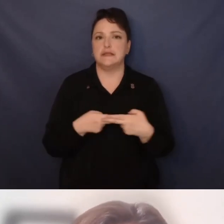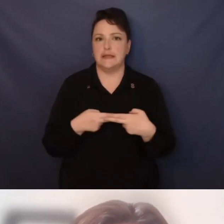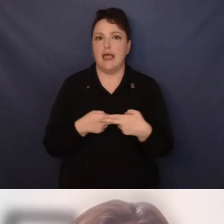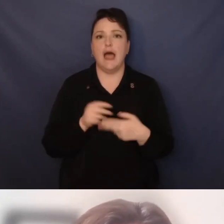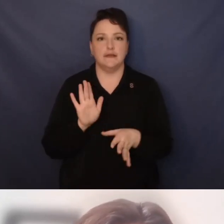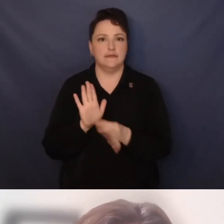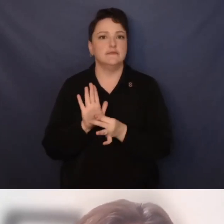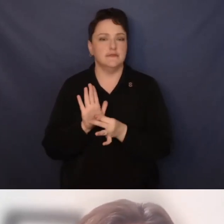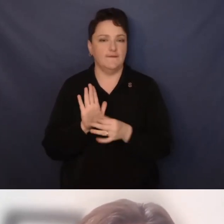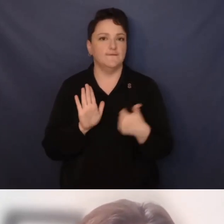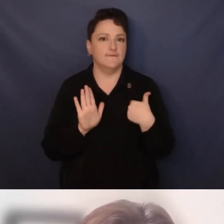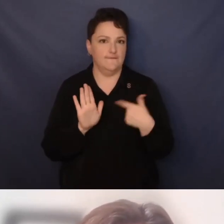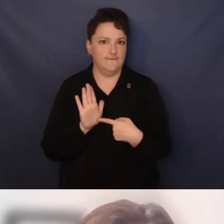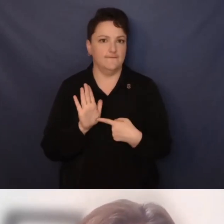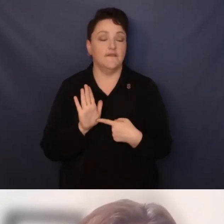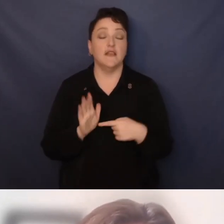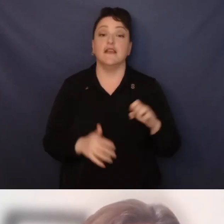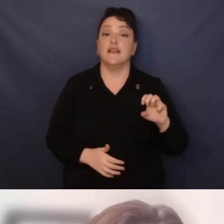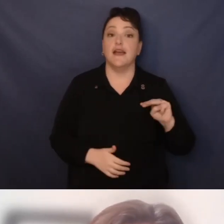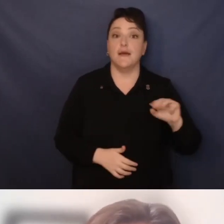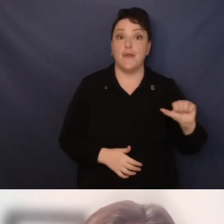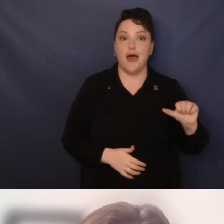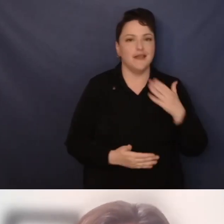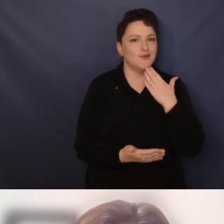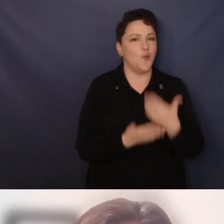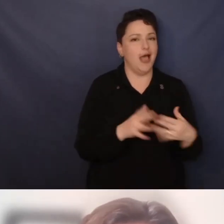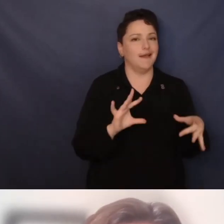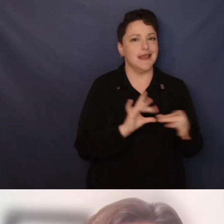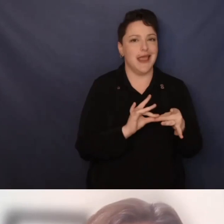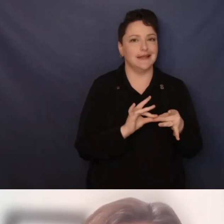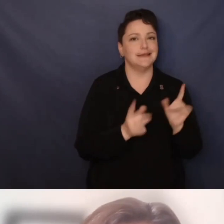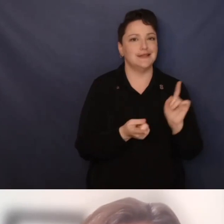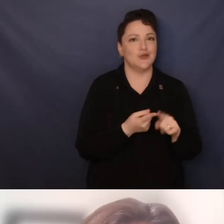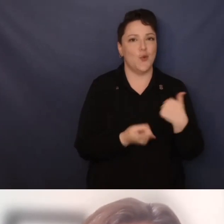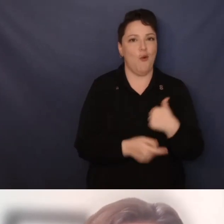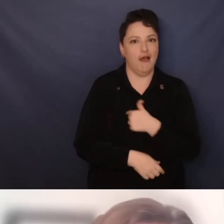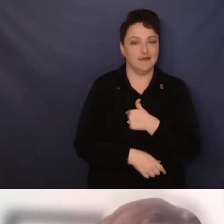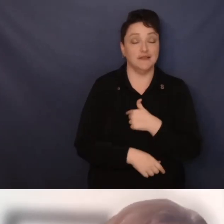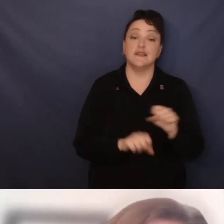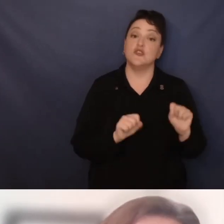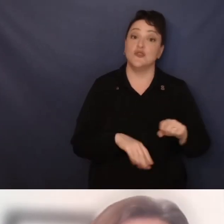Emma is well connected to the rest of us. And, you know, you can send questions toward Emma